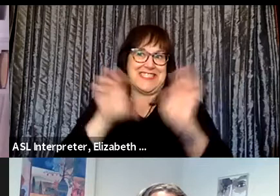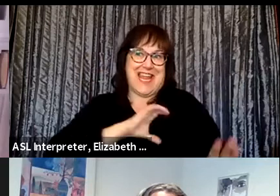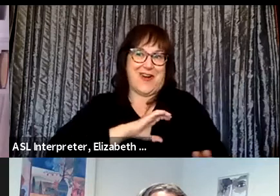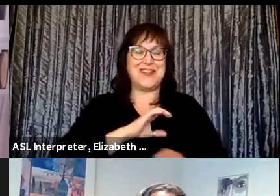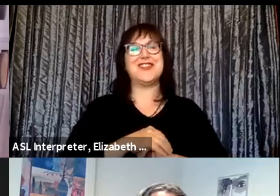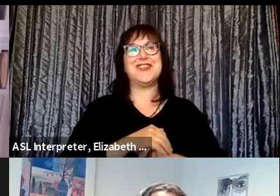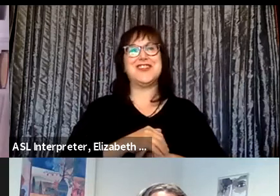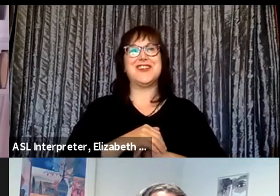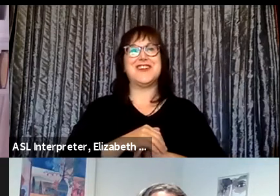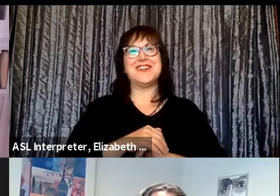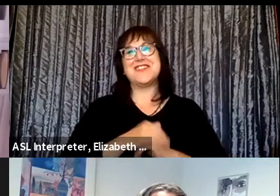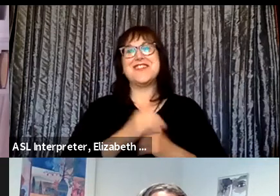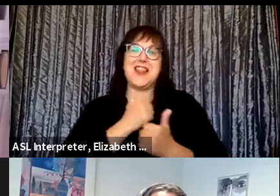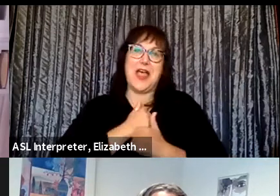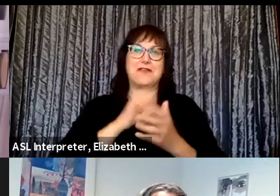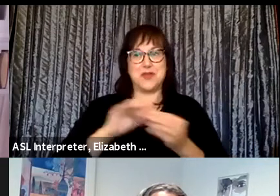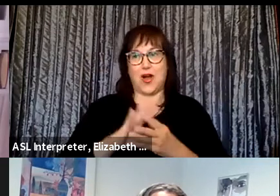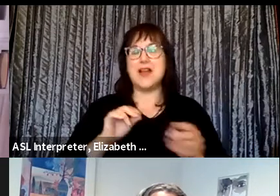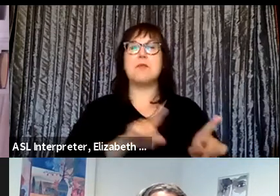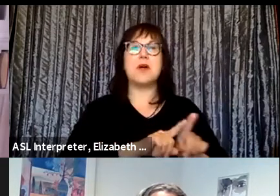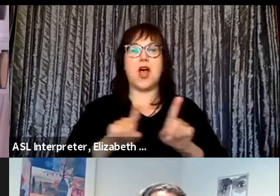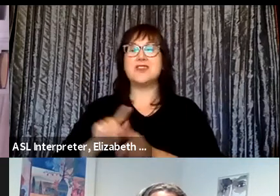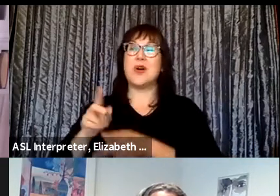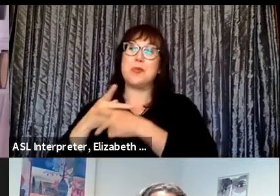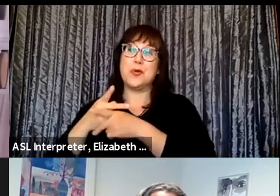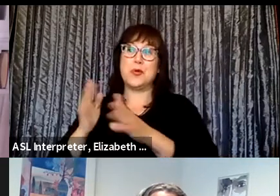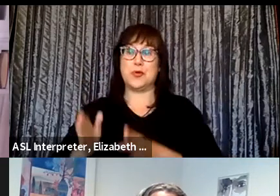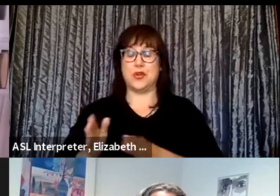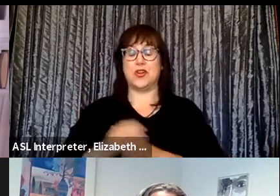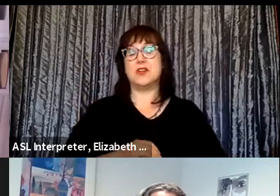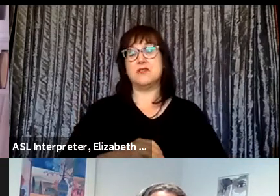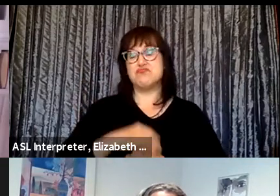the subject in the film, but also a producer on it, and can you talk about,